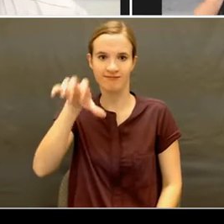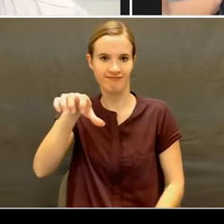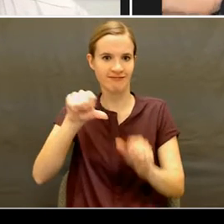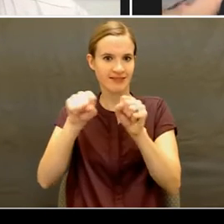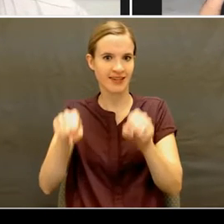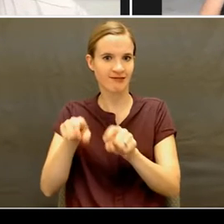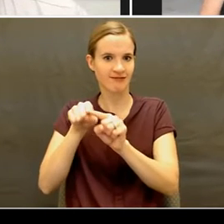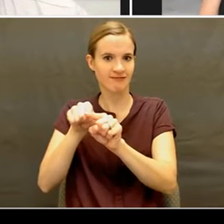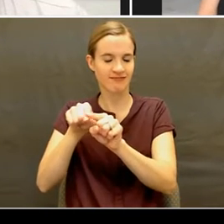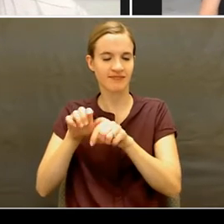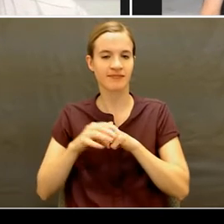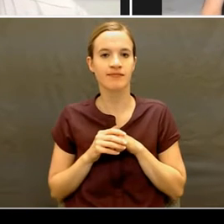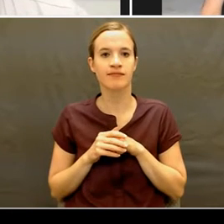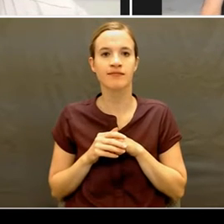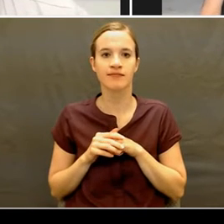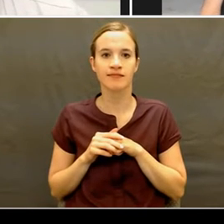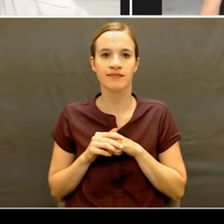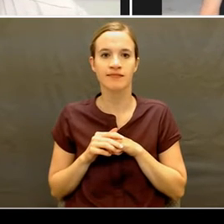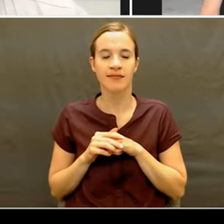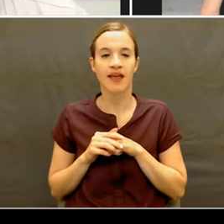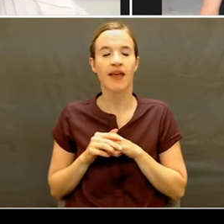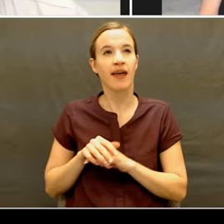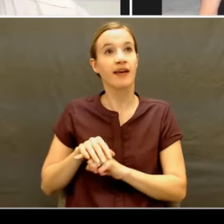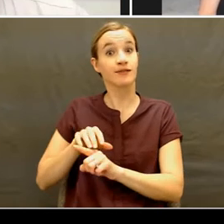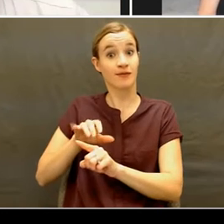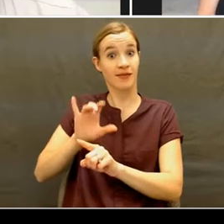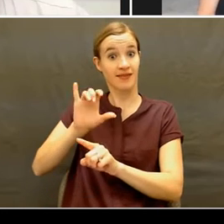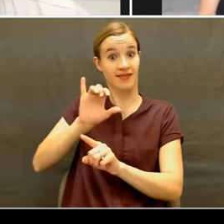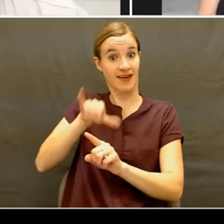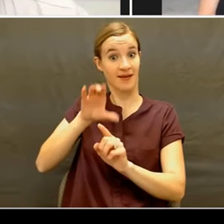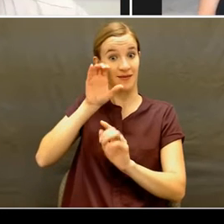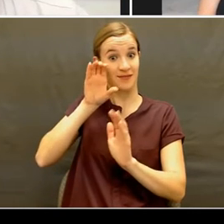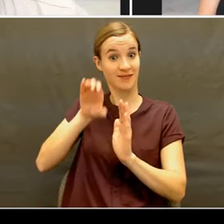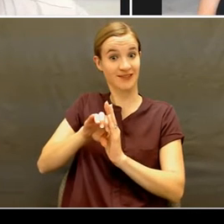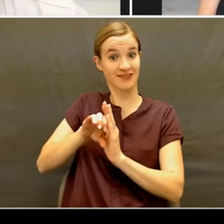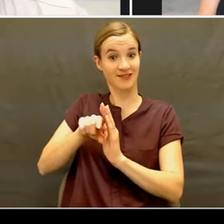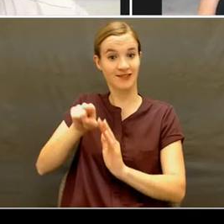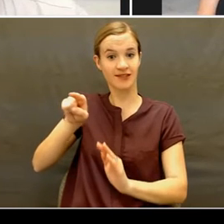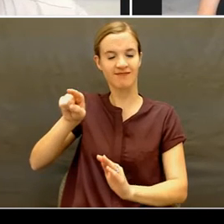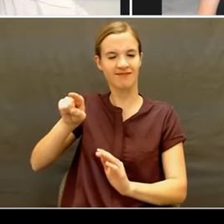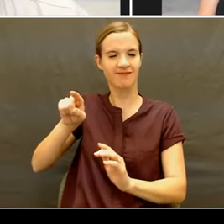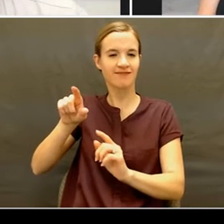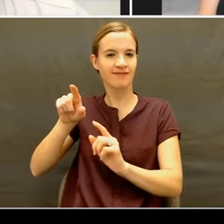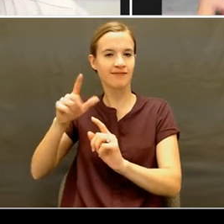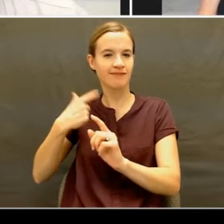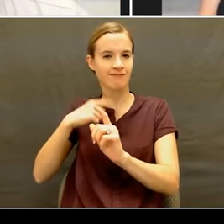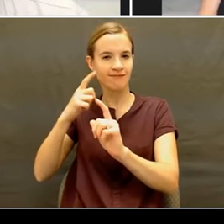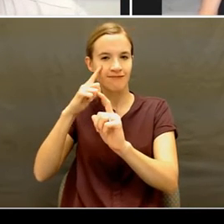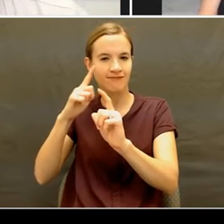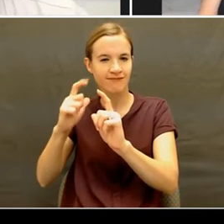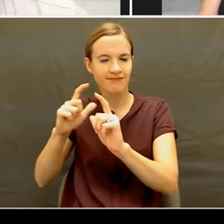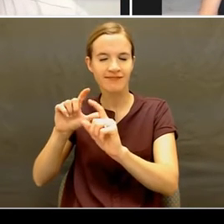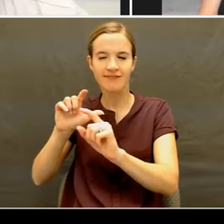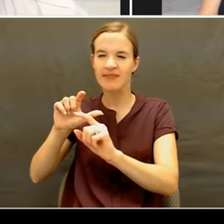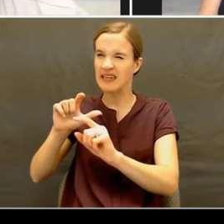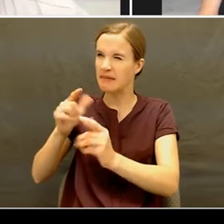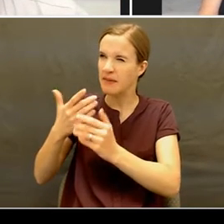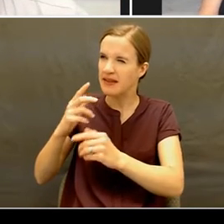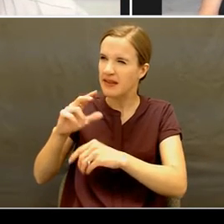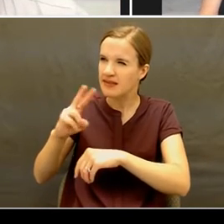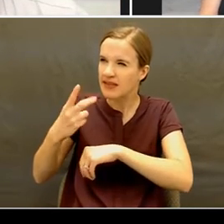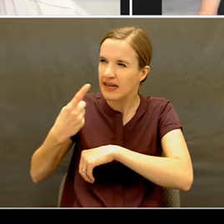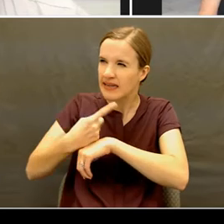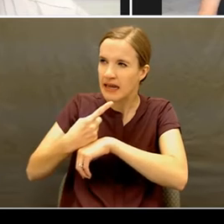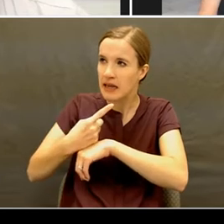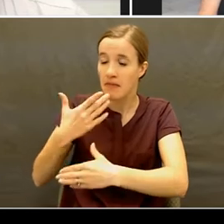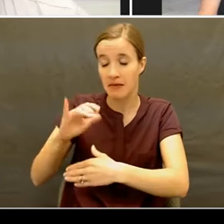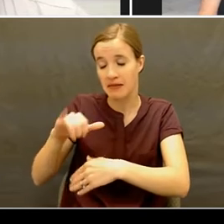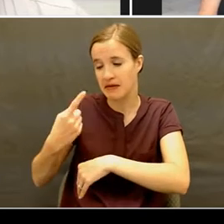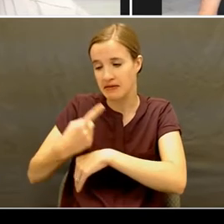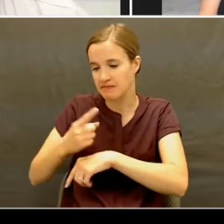actually in in I think the second day or maybe it was that day when we hit Greyhound. It it shut